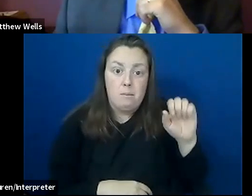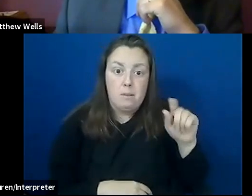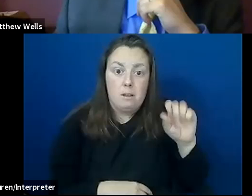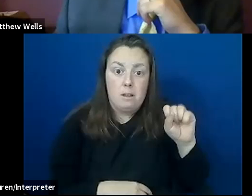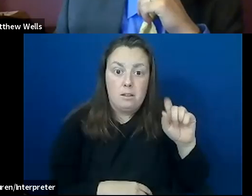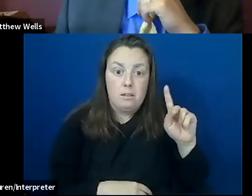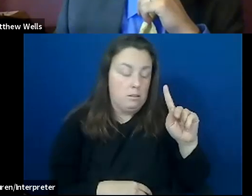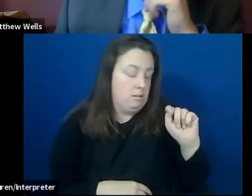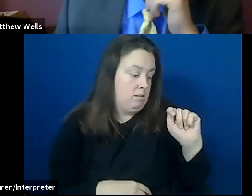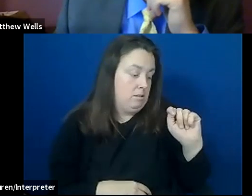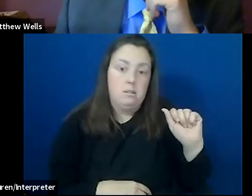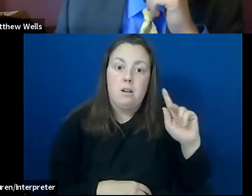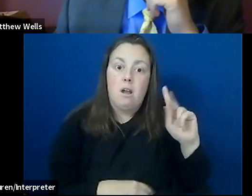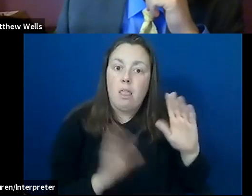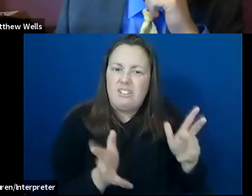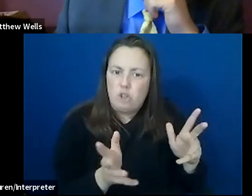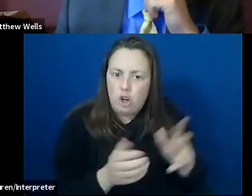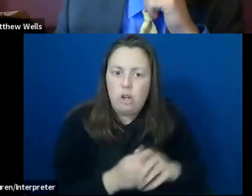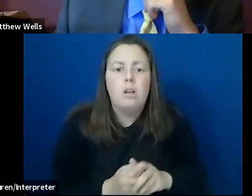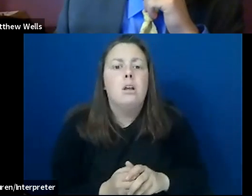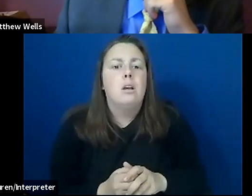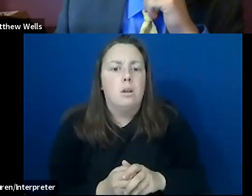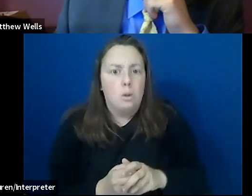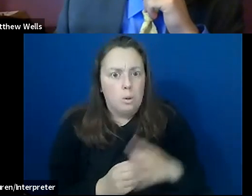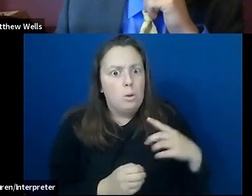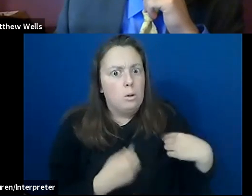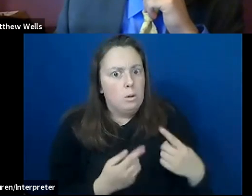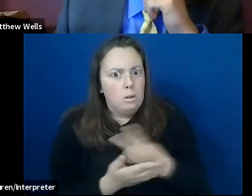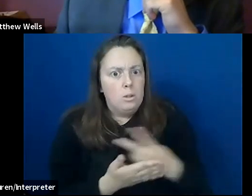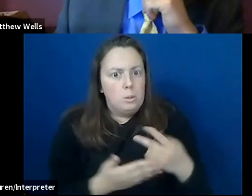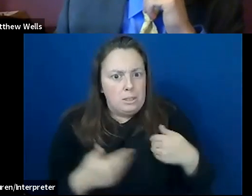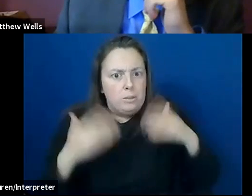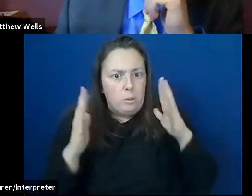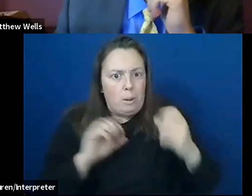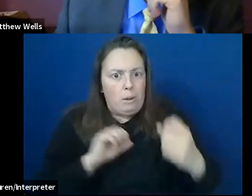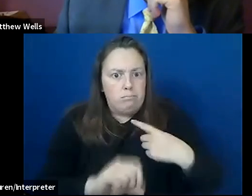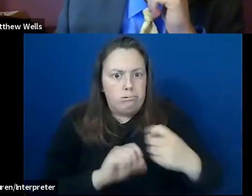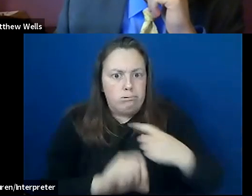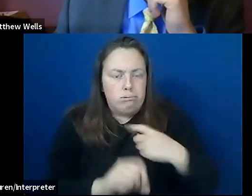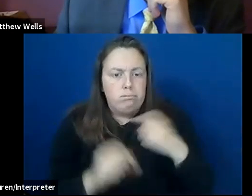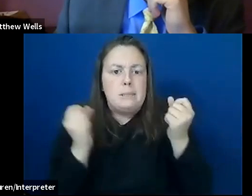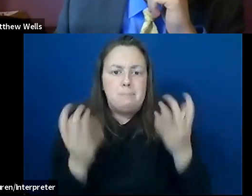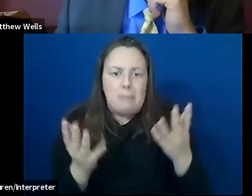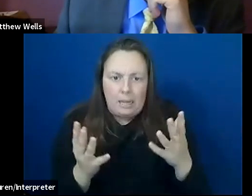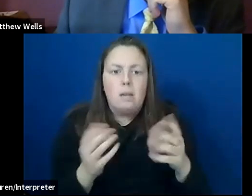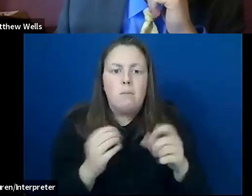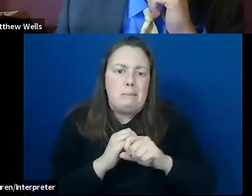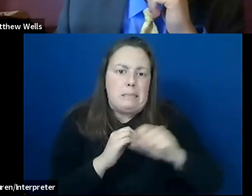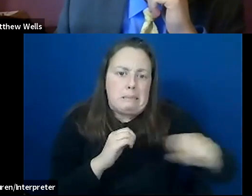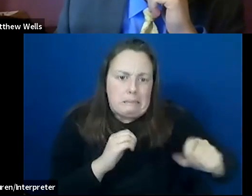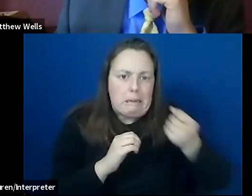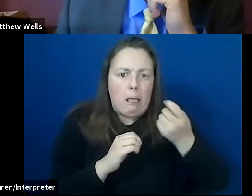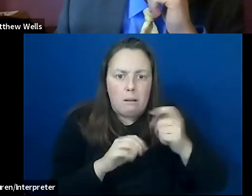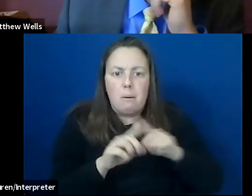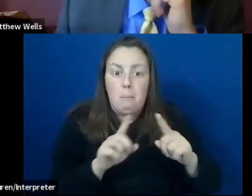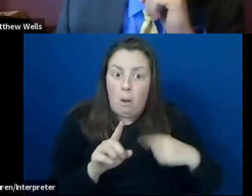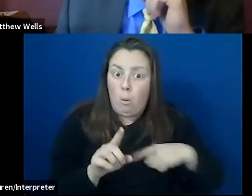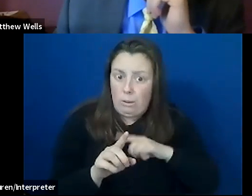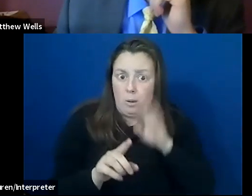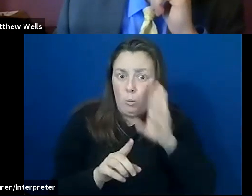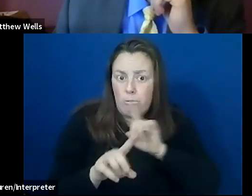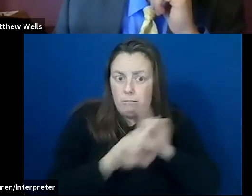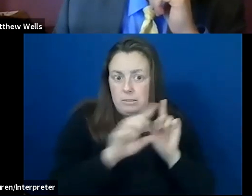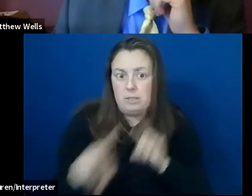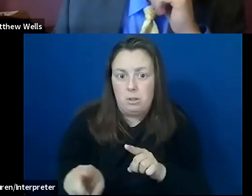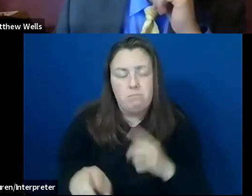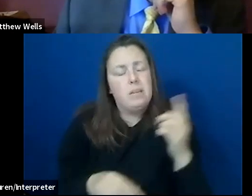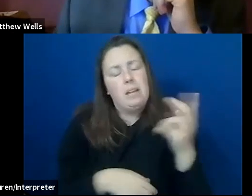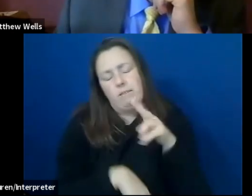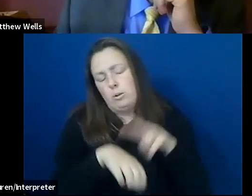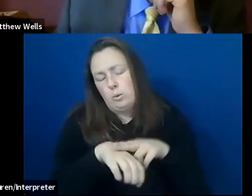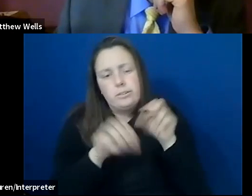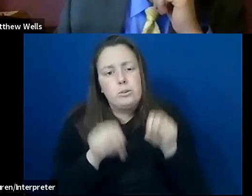Joseph Baeta: We have been overwhelmed with those in the last two weeks, so it takes a little longer to respond, but we are responding, and of course you can always just call the call the office and leave a message and I to respond to those as well.